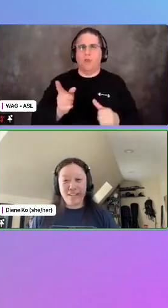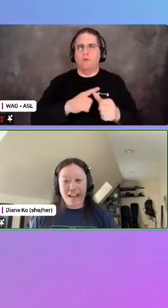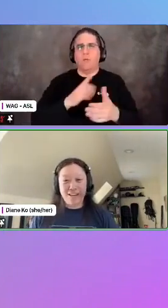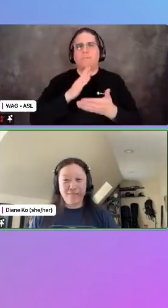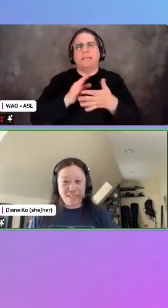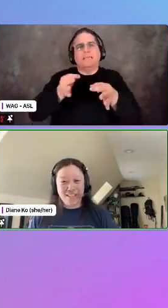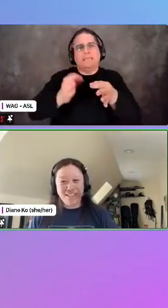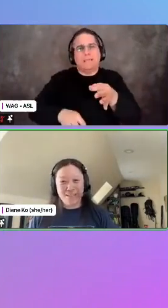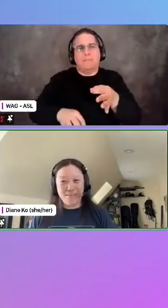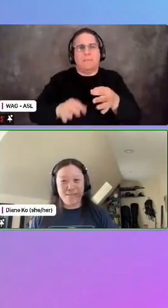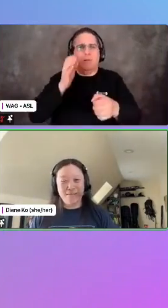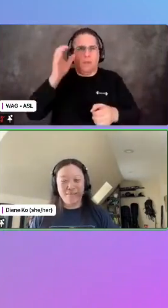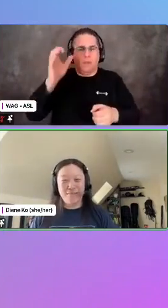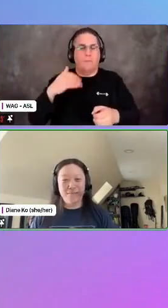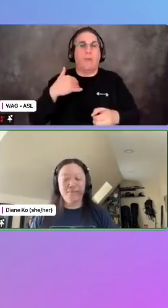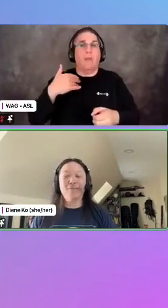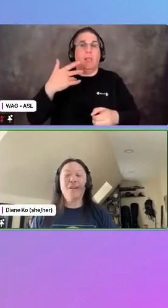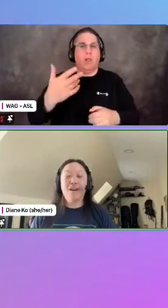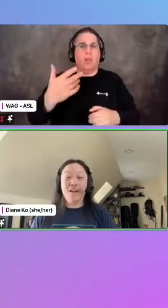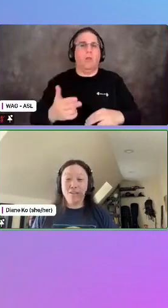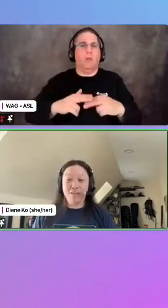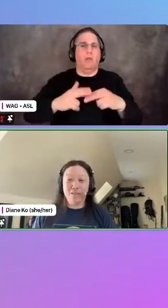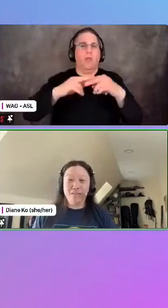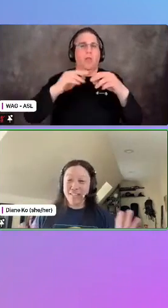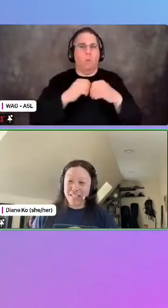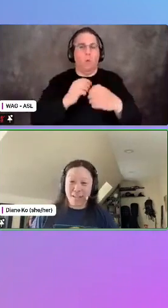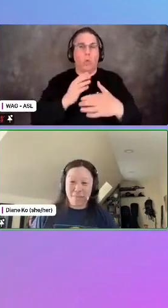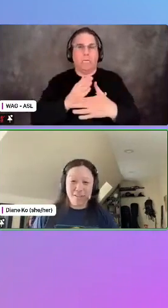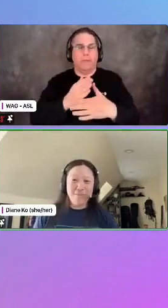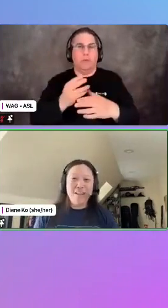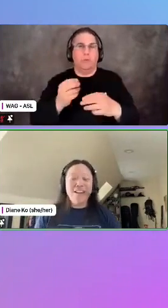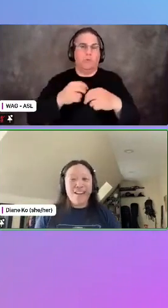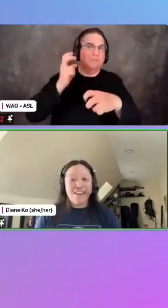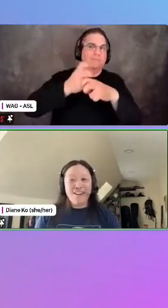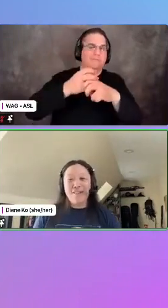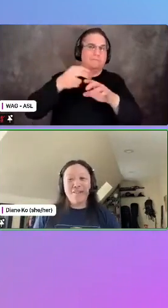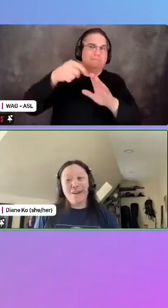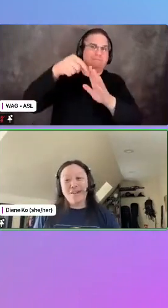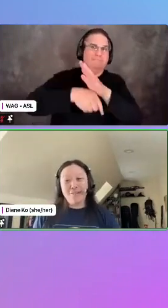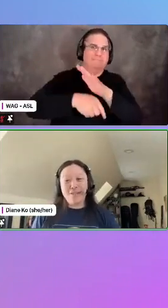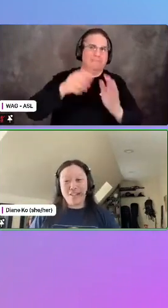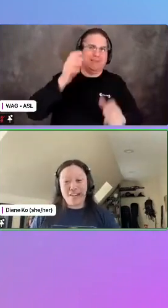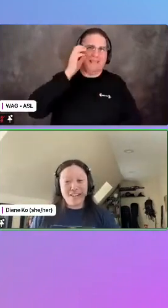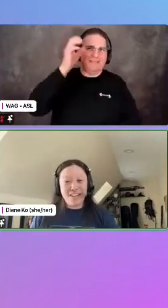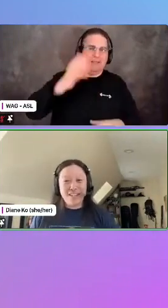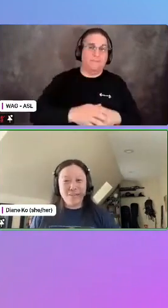space for a while now. accessibility I joined the team at 8 last year. Today I am wearing one